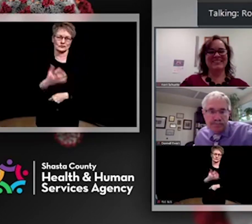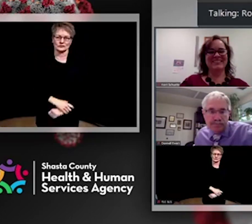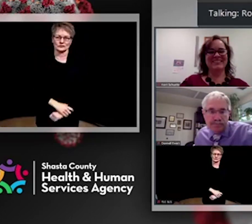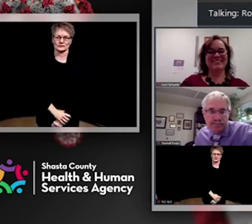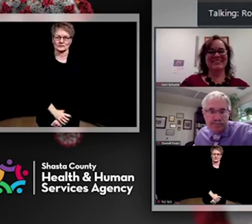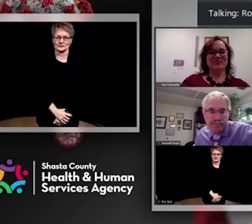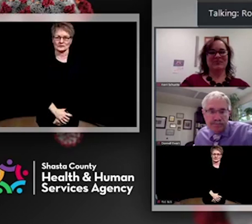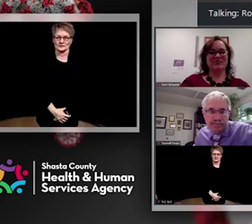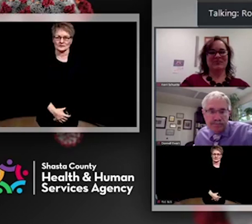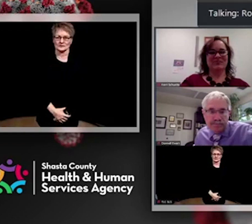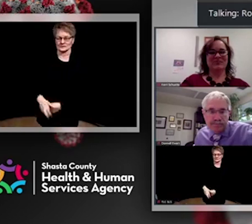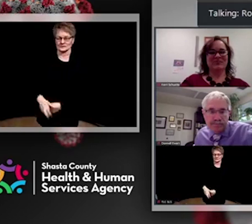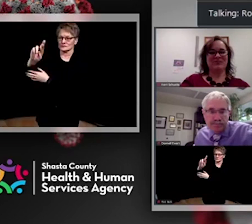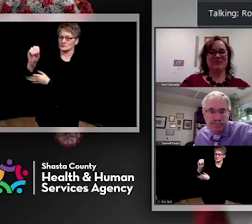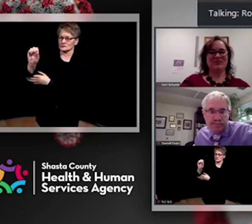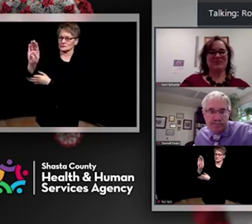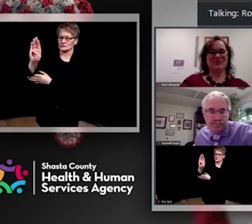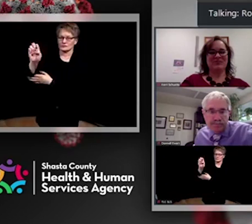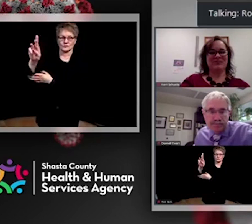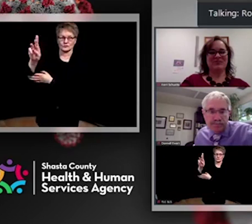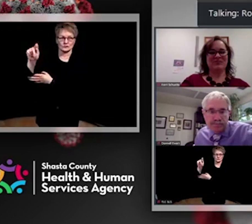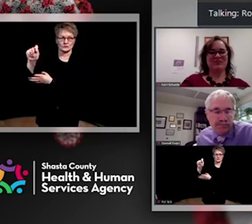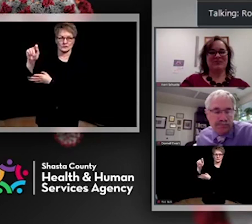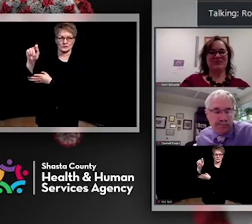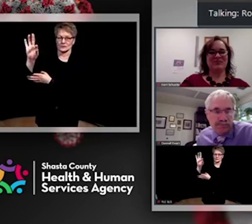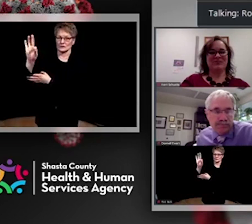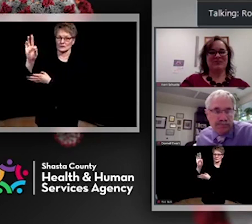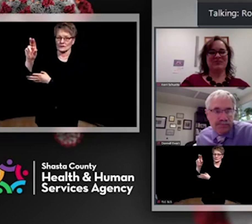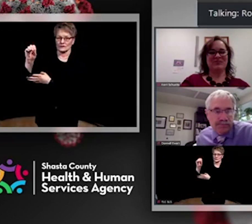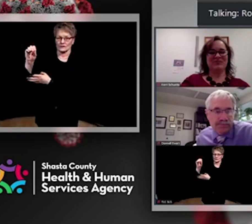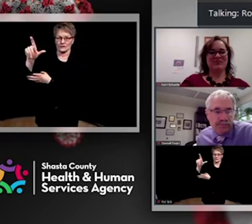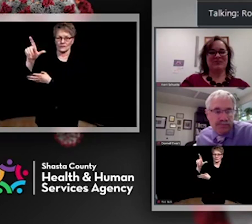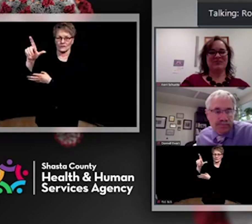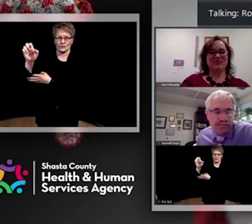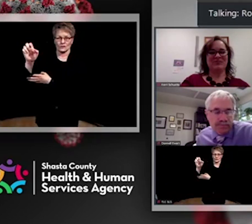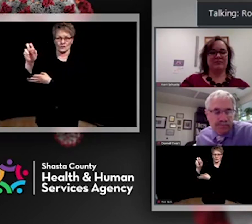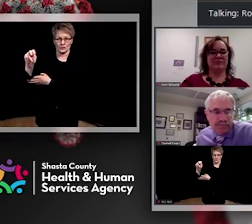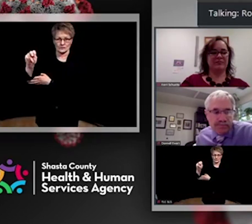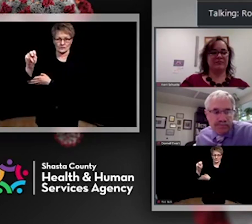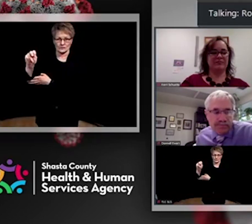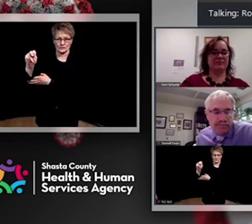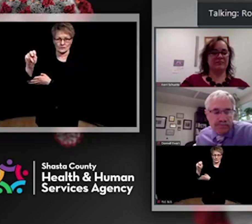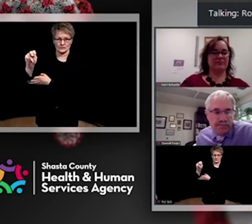Yeah, so I just wanted to, I guess, comment on, as we've seen the increase in activity